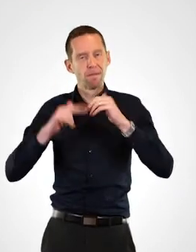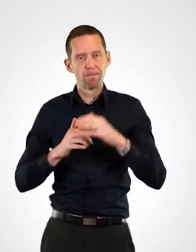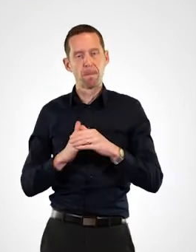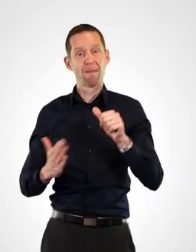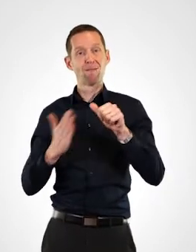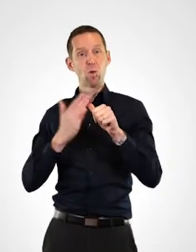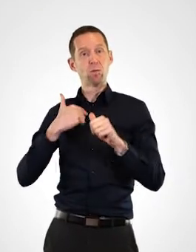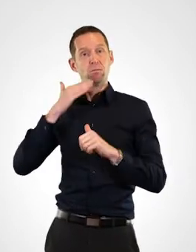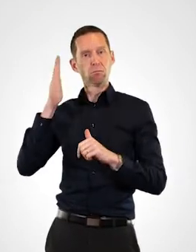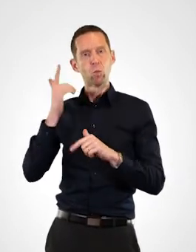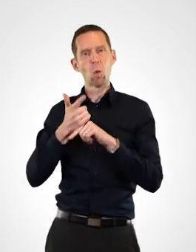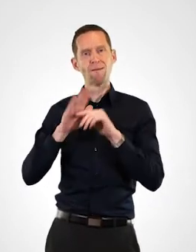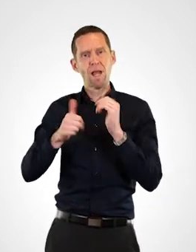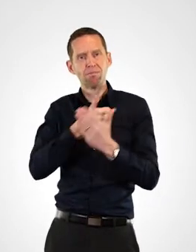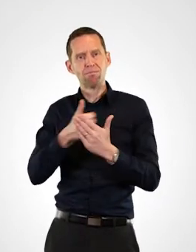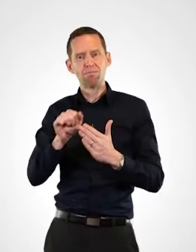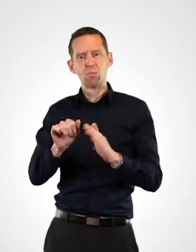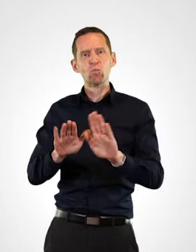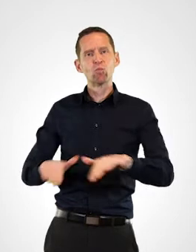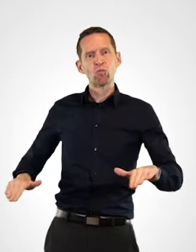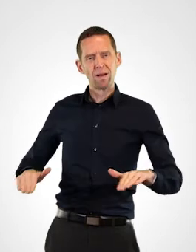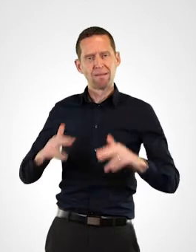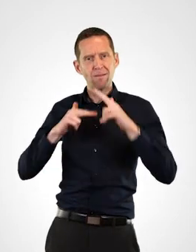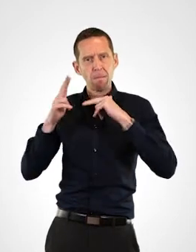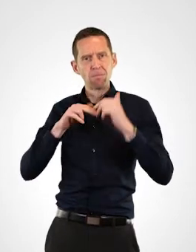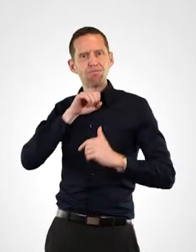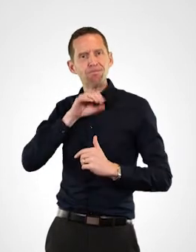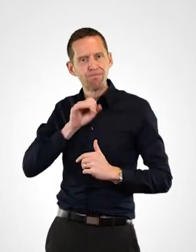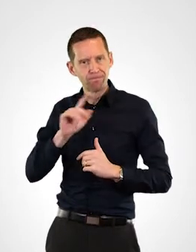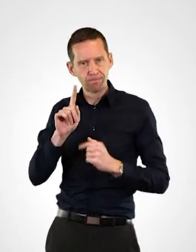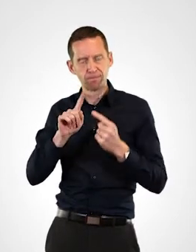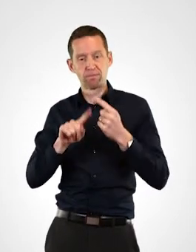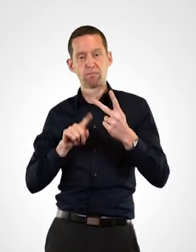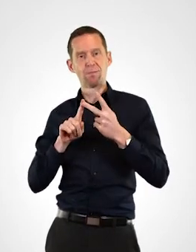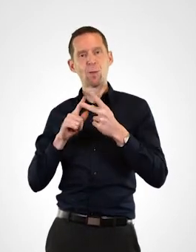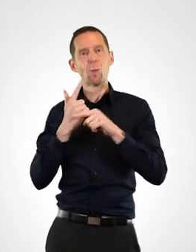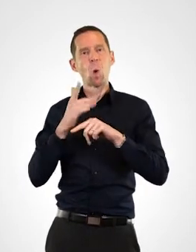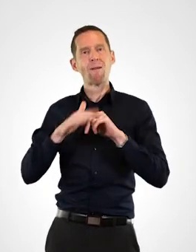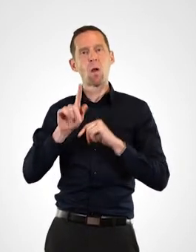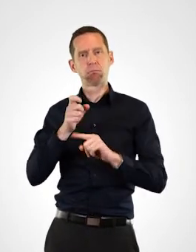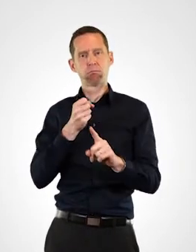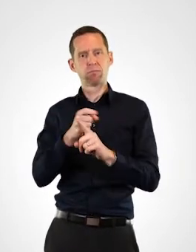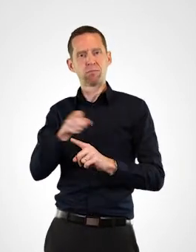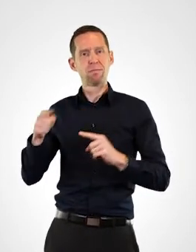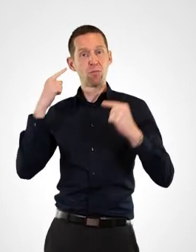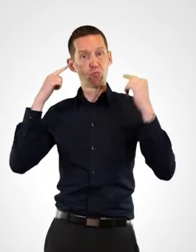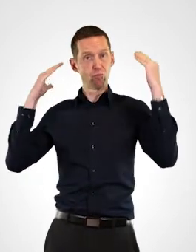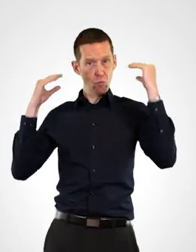and the first one, as you remember, was about typical patterns of vocal development, the second one was about the impact of hearing loss